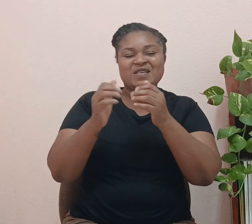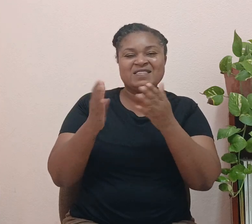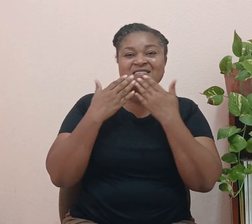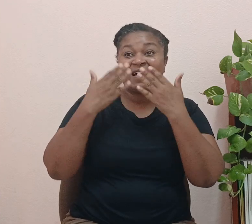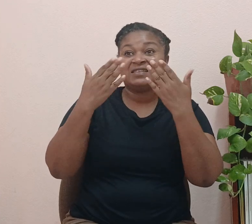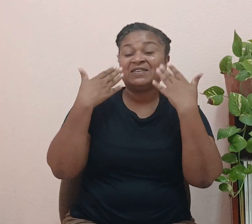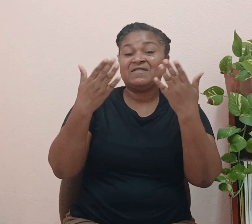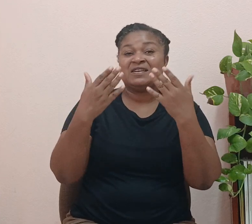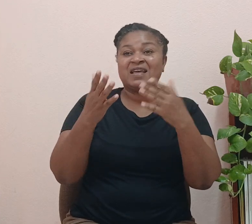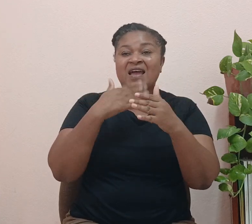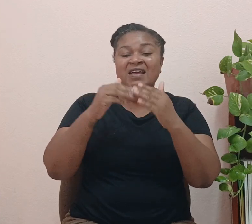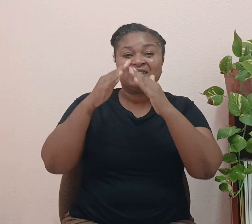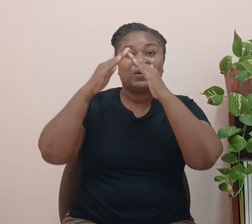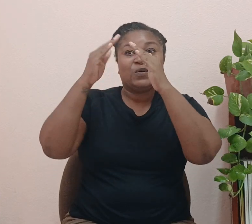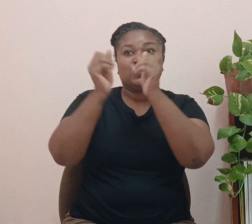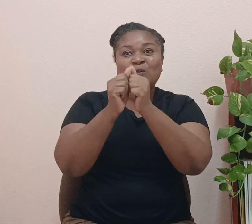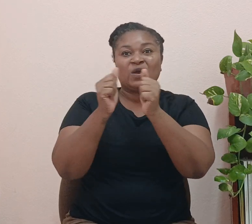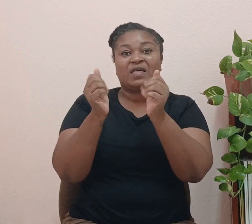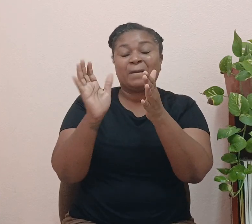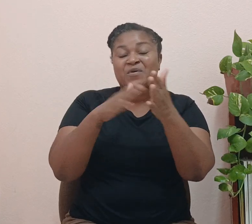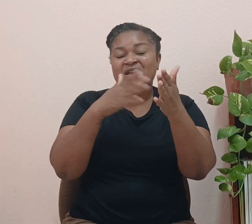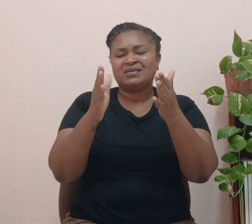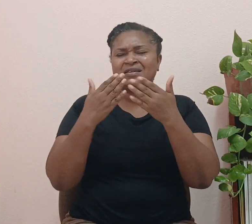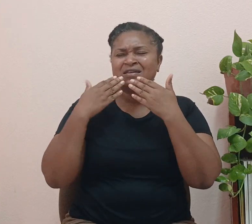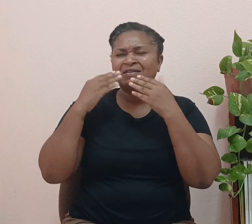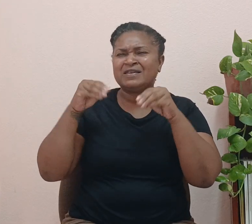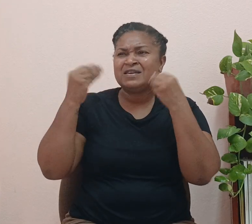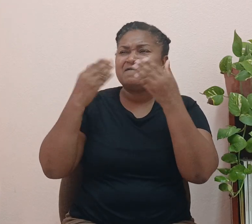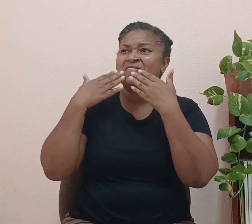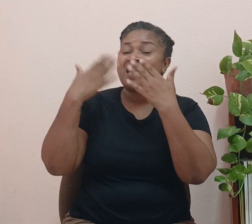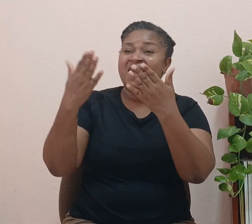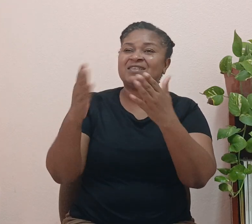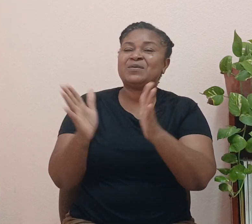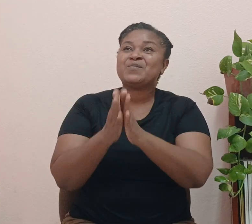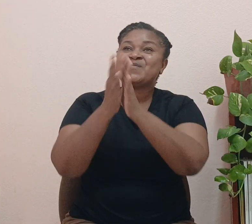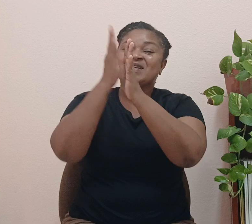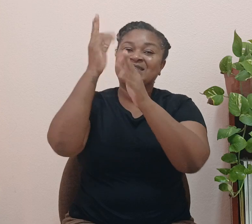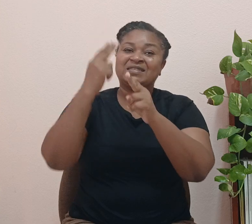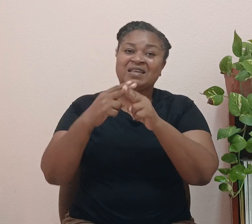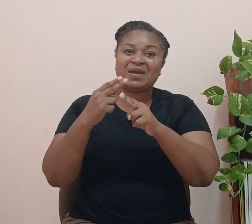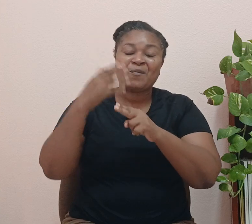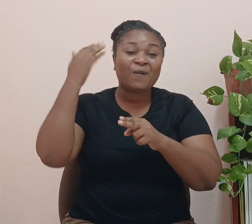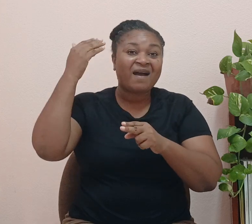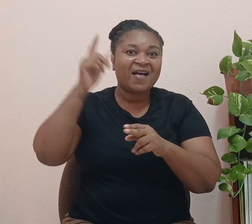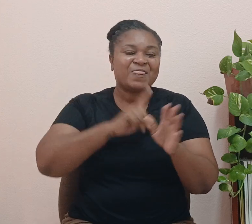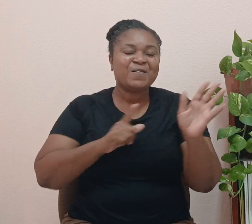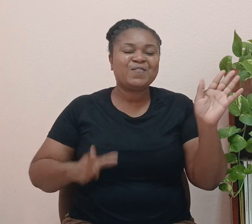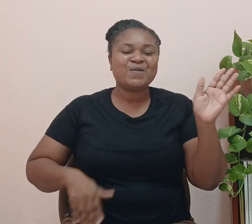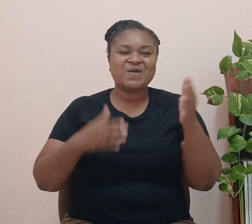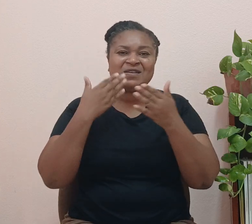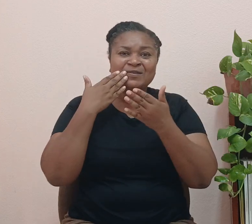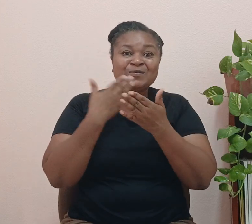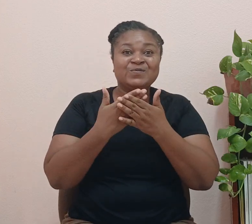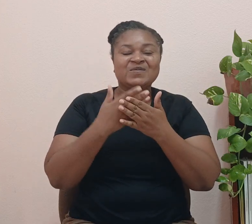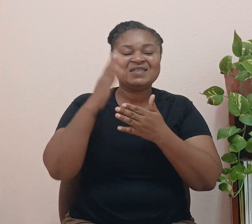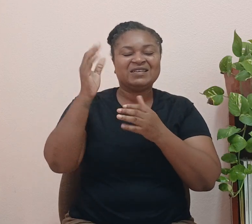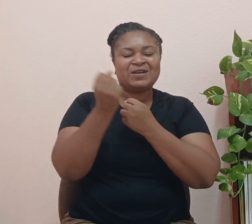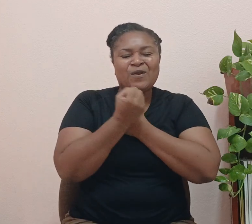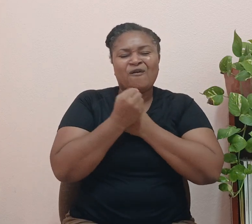give thanks to him and praise his name. 5 For the LORD is good and his love endures forever;